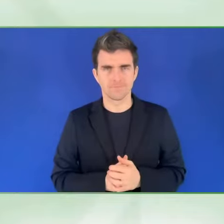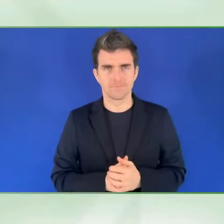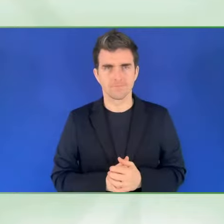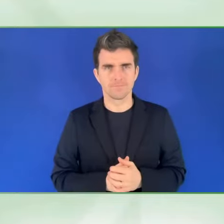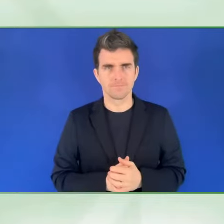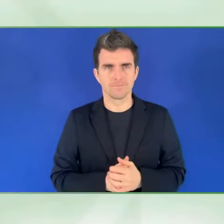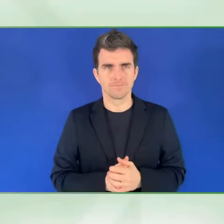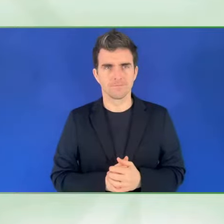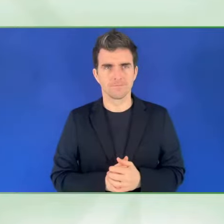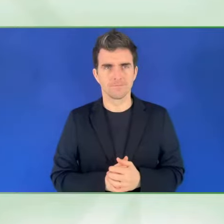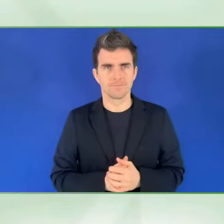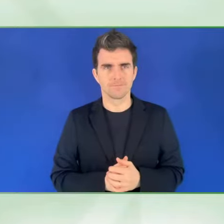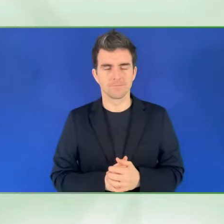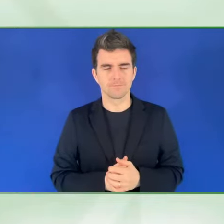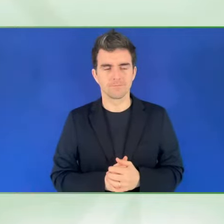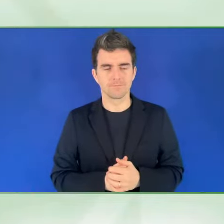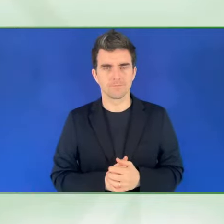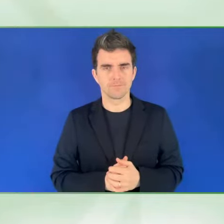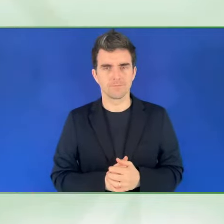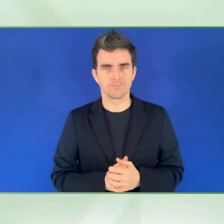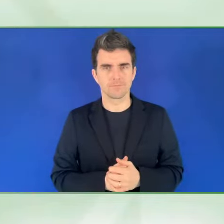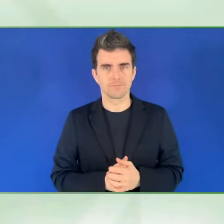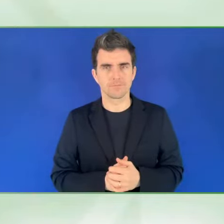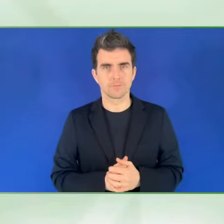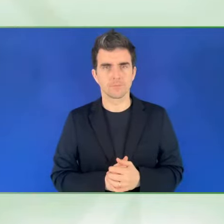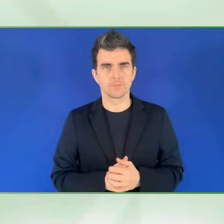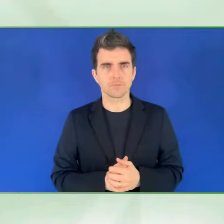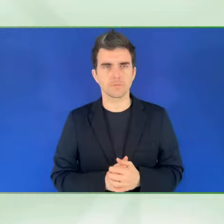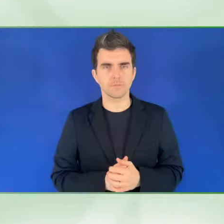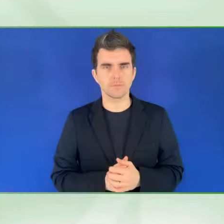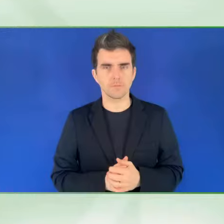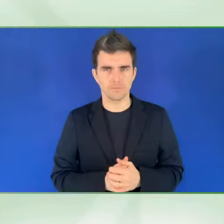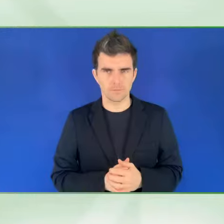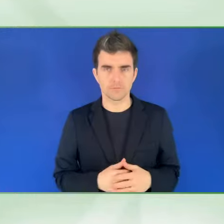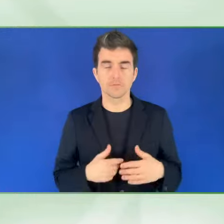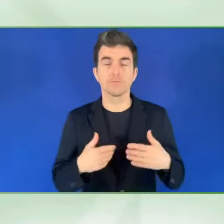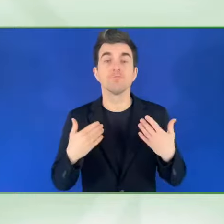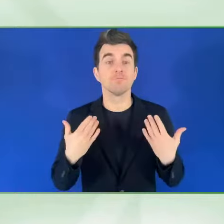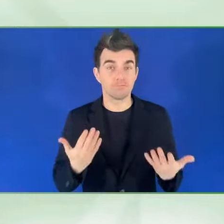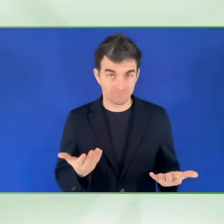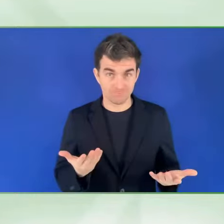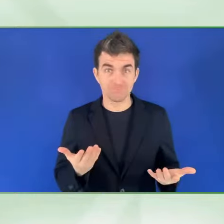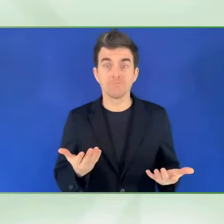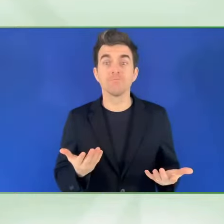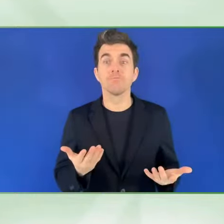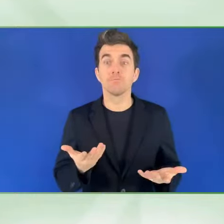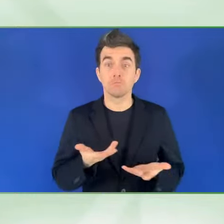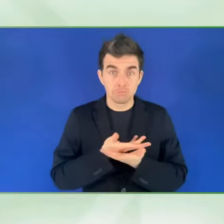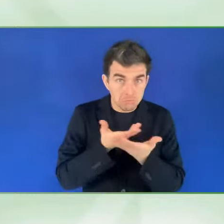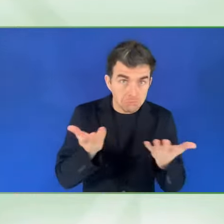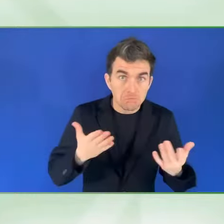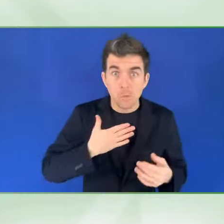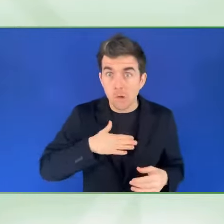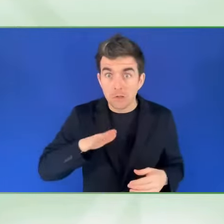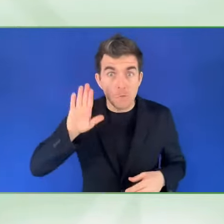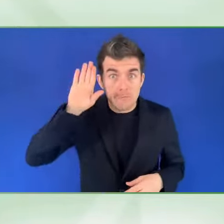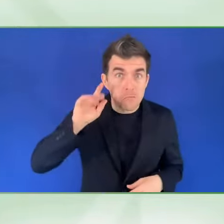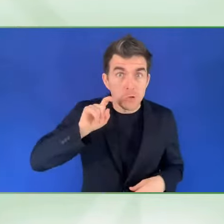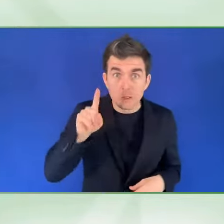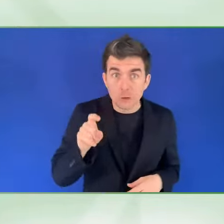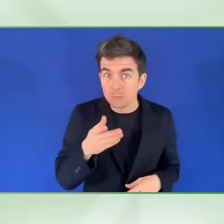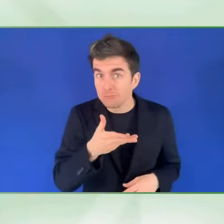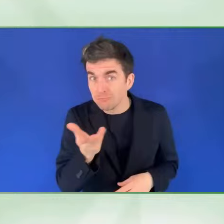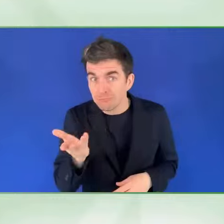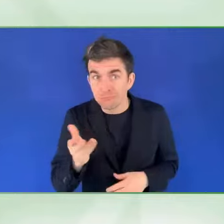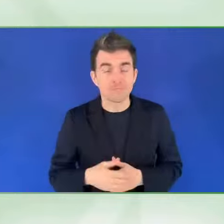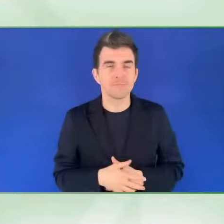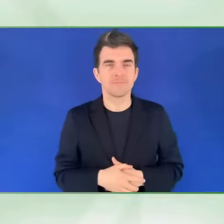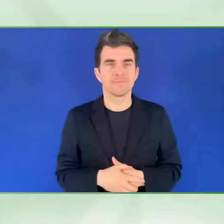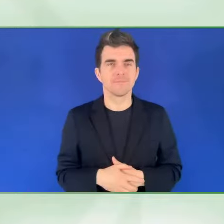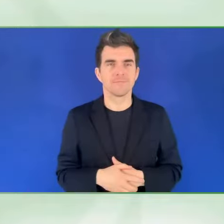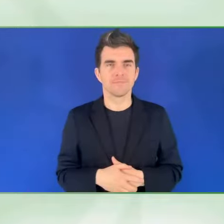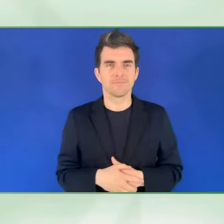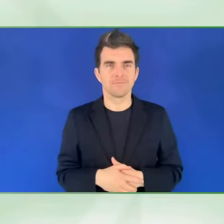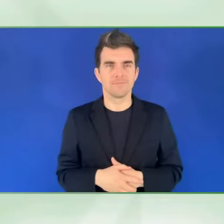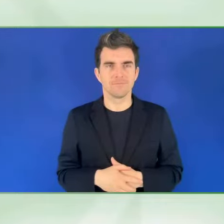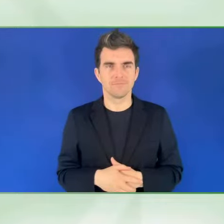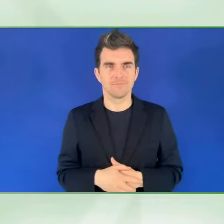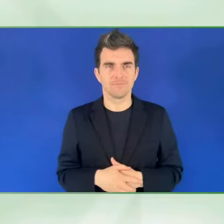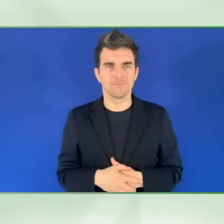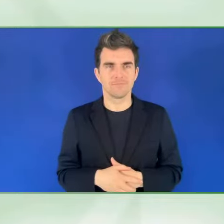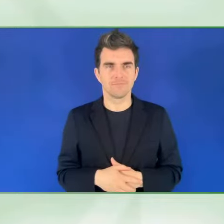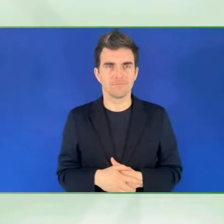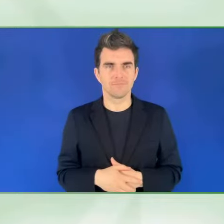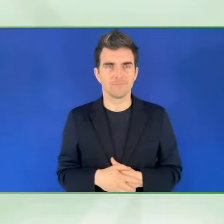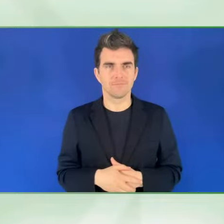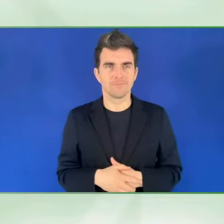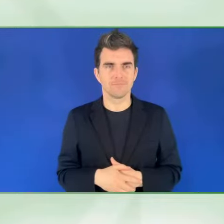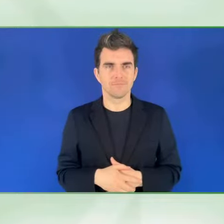I'm delighted to introduce to you them and their project.